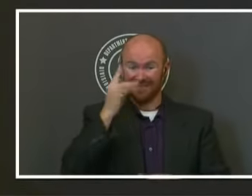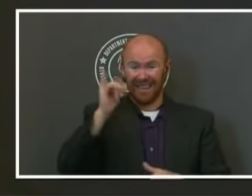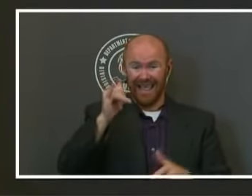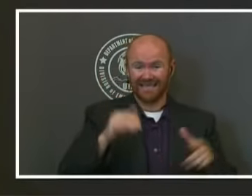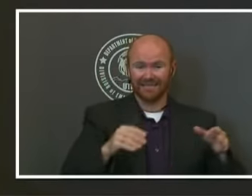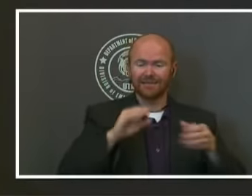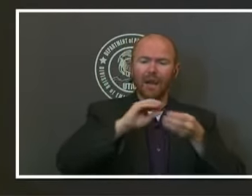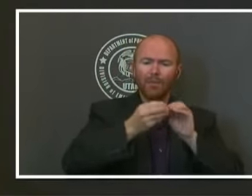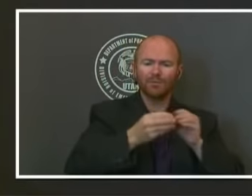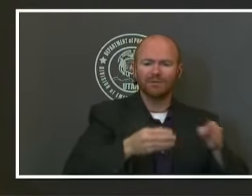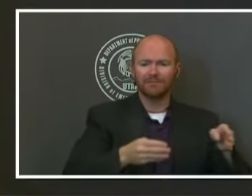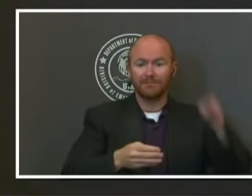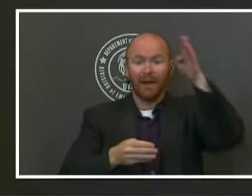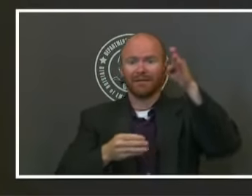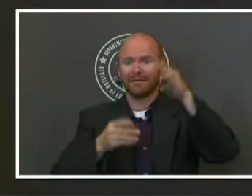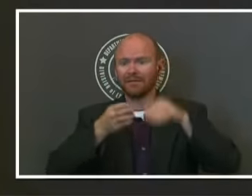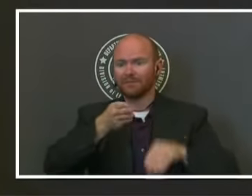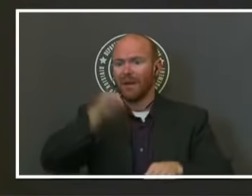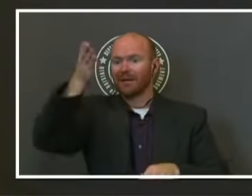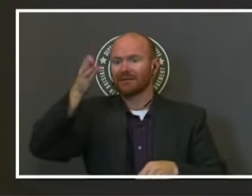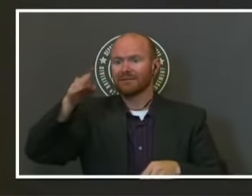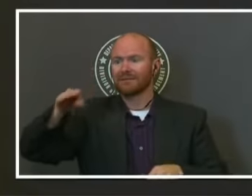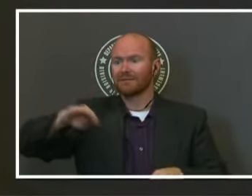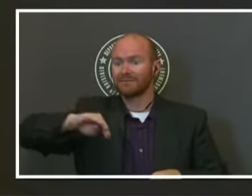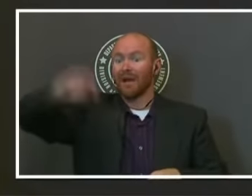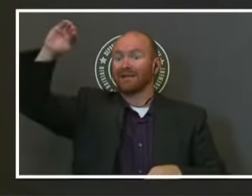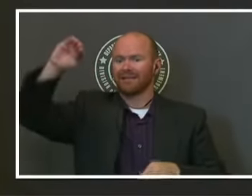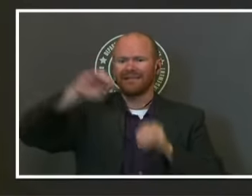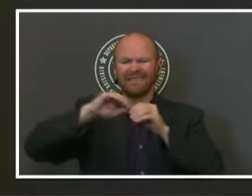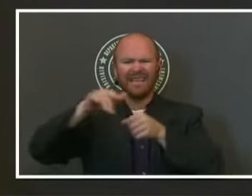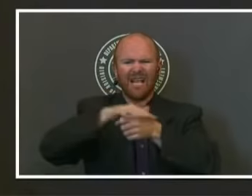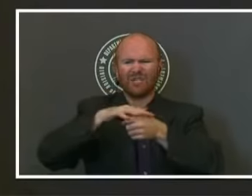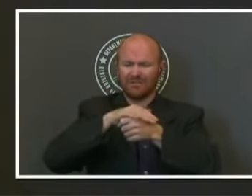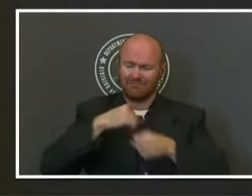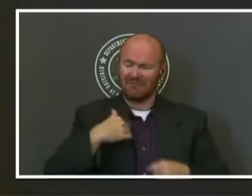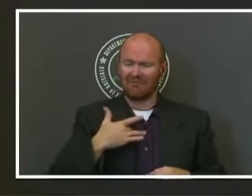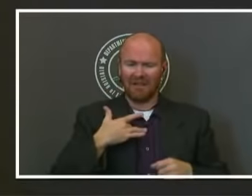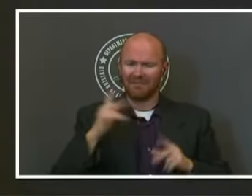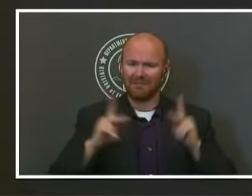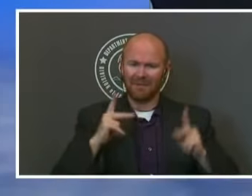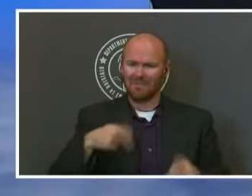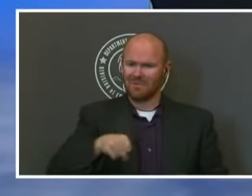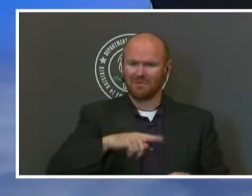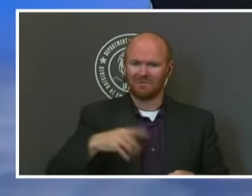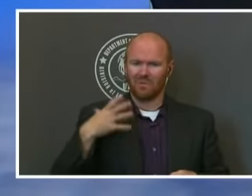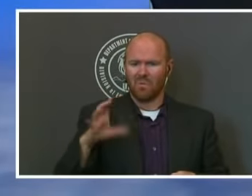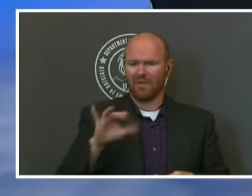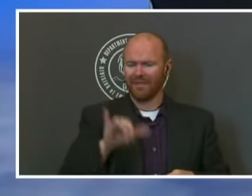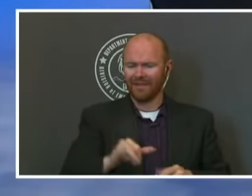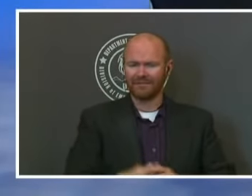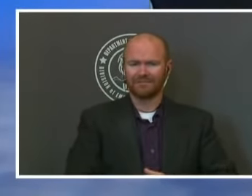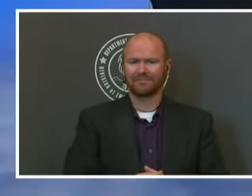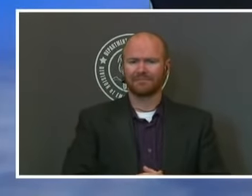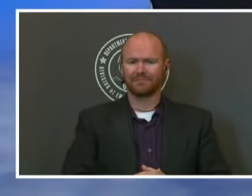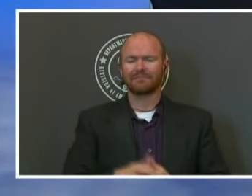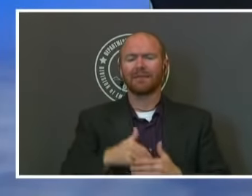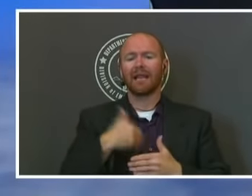of infections which I don't